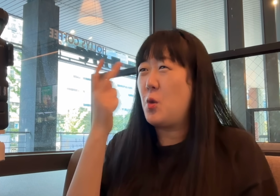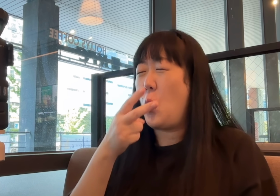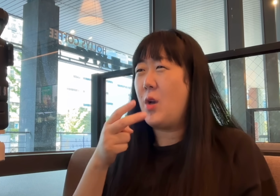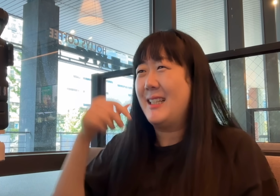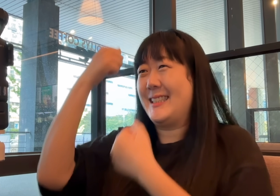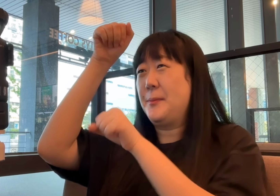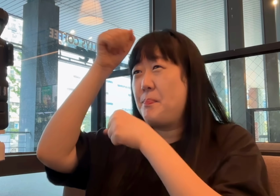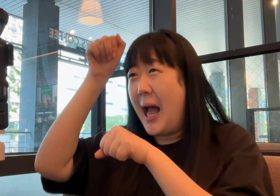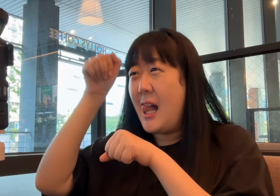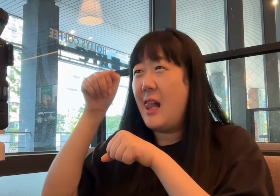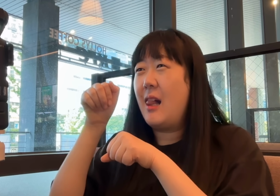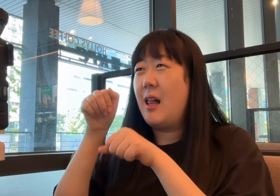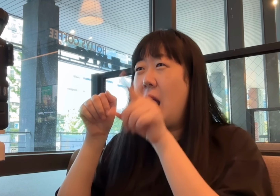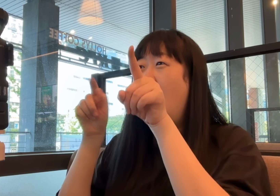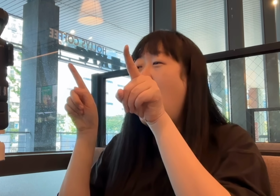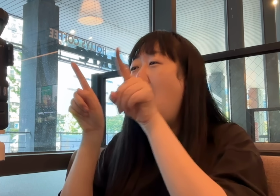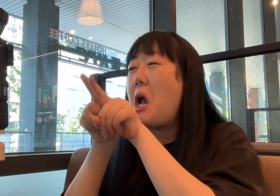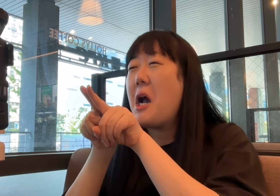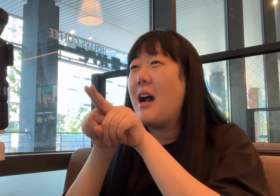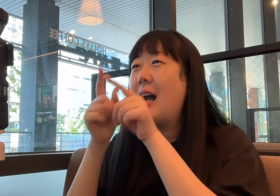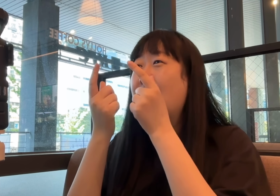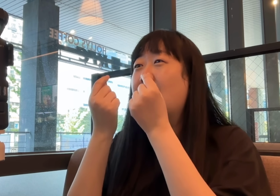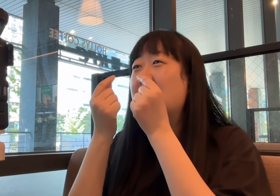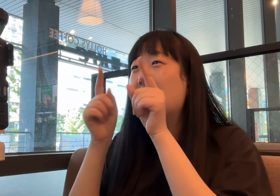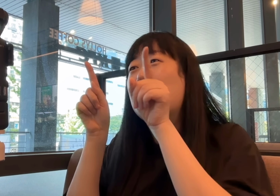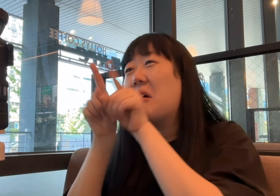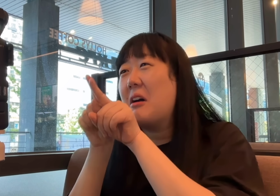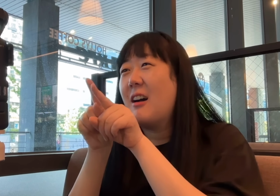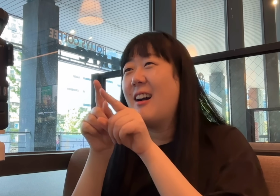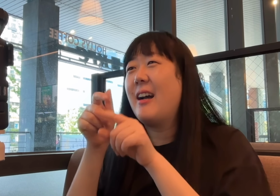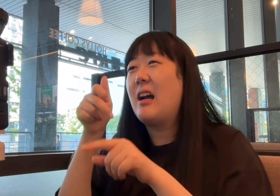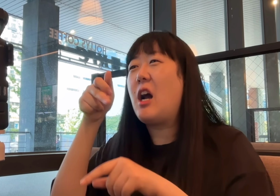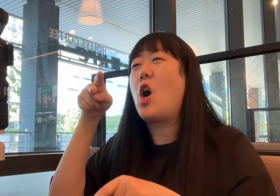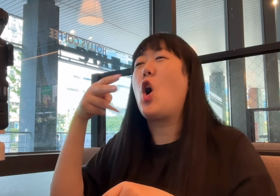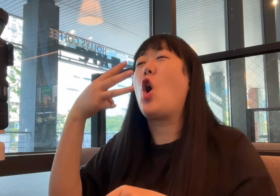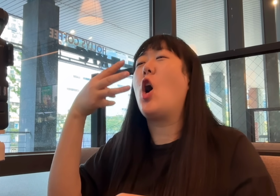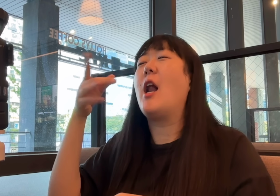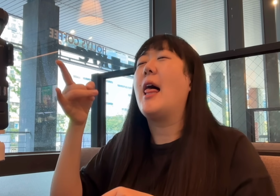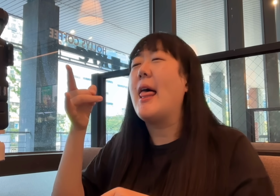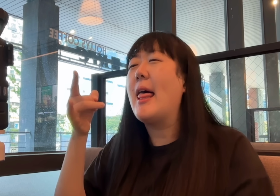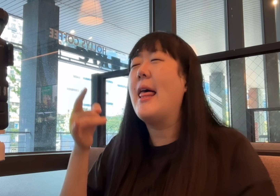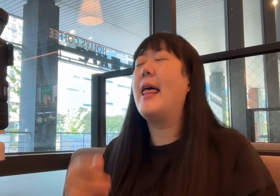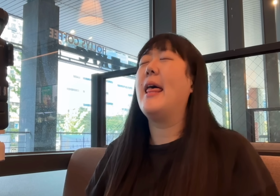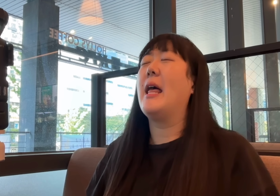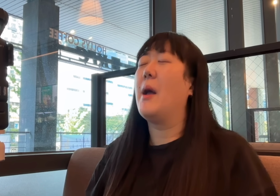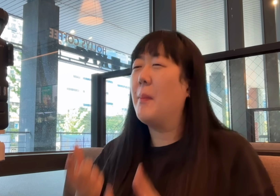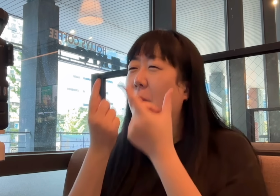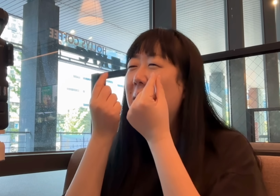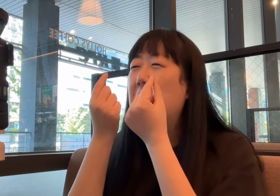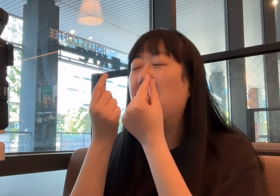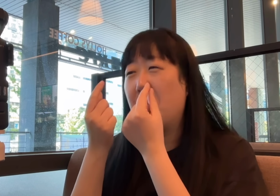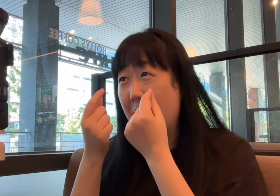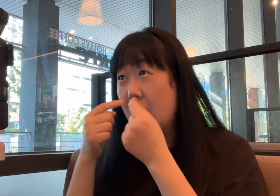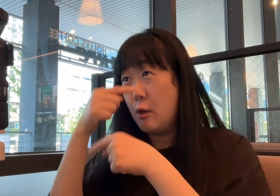a pair of shoes, etc.